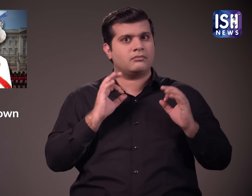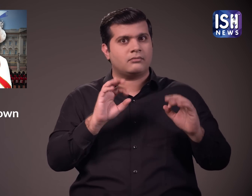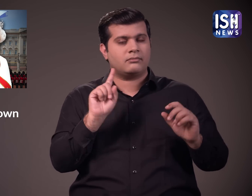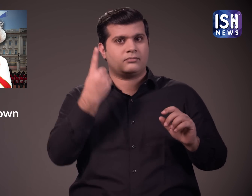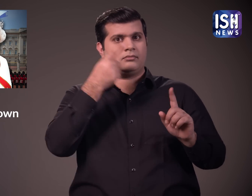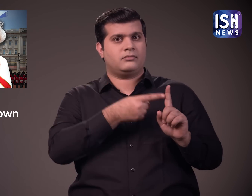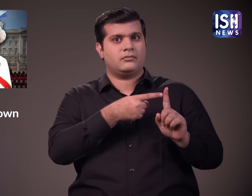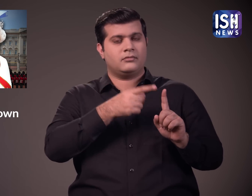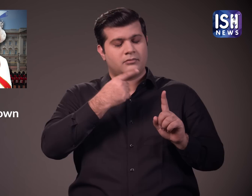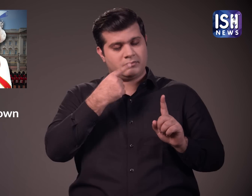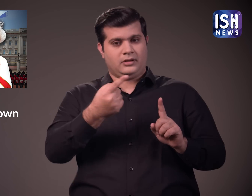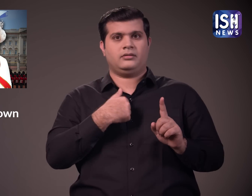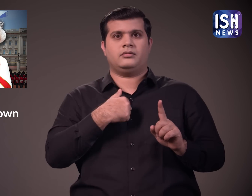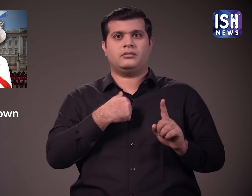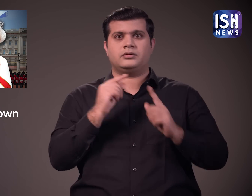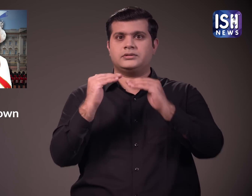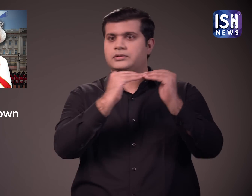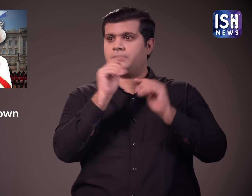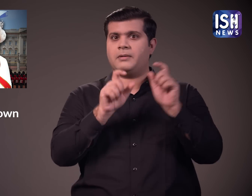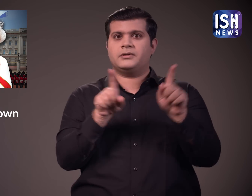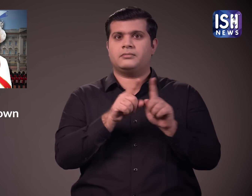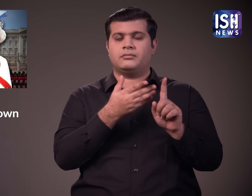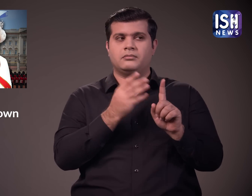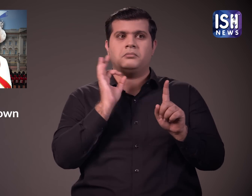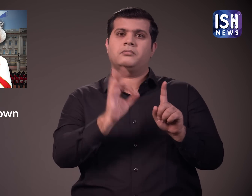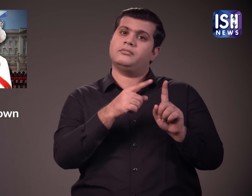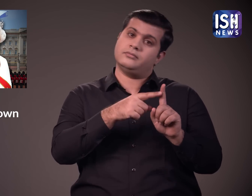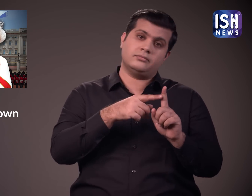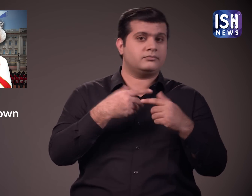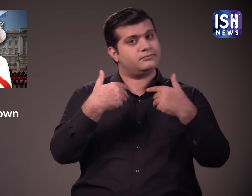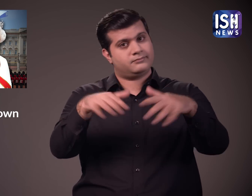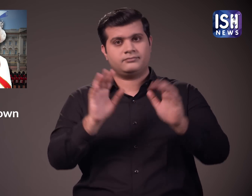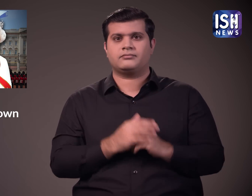She was the first roayl to accept paying tax like common people.